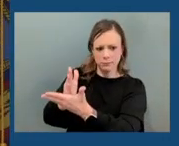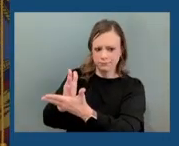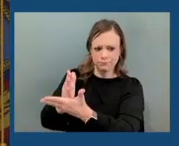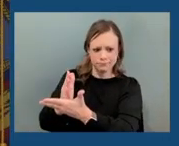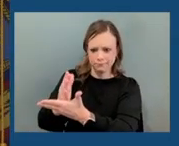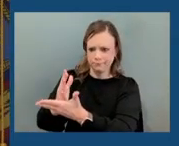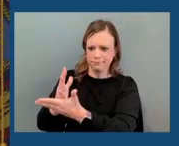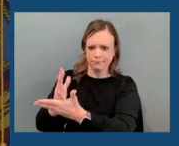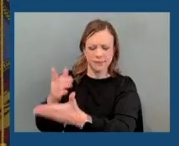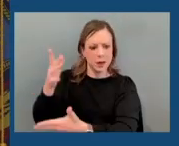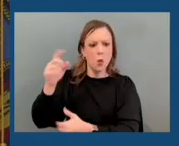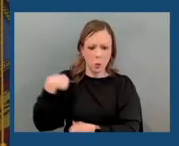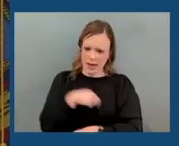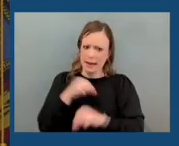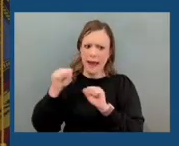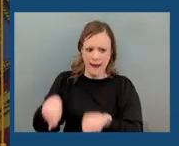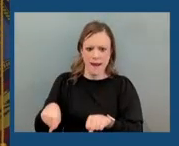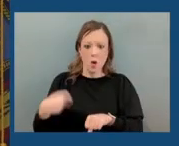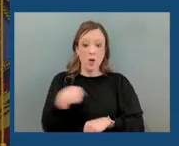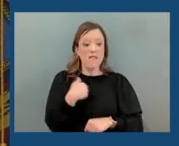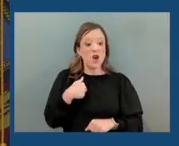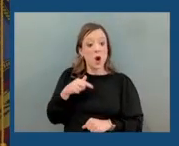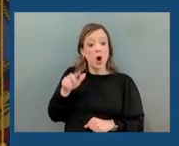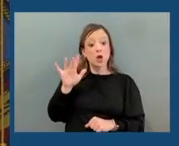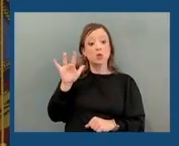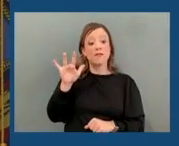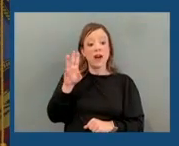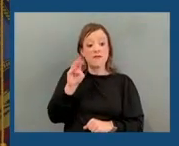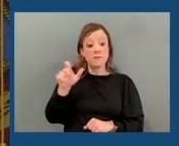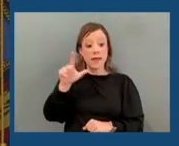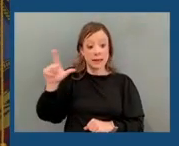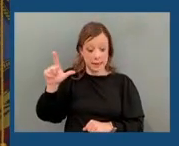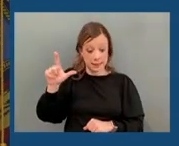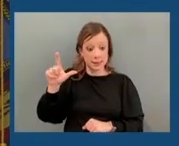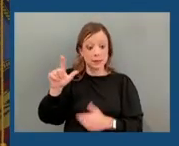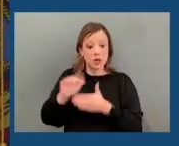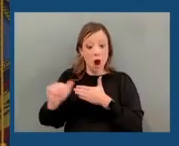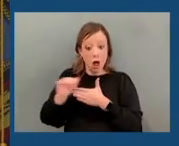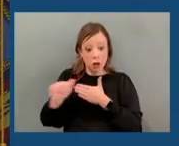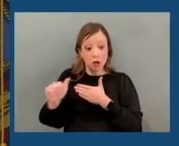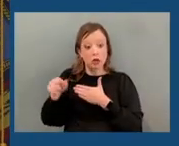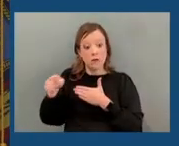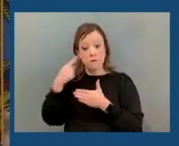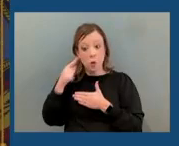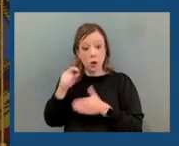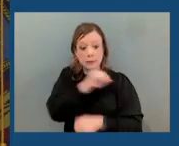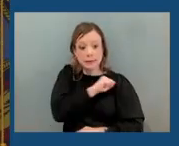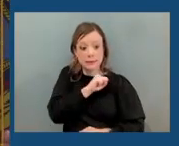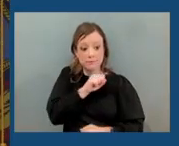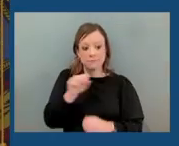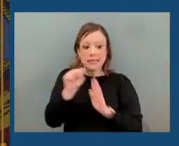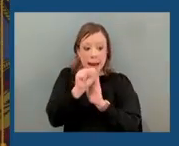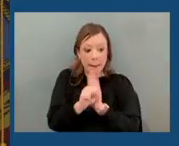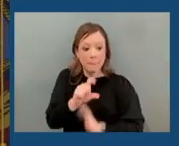Let's start with $25 million for state police to get the bodies. You need the training, you need, go out there and share these best practices with